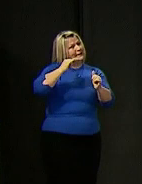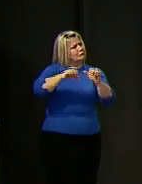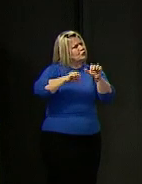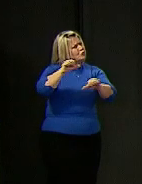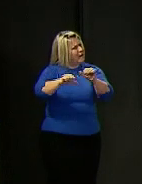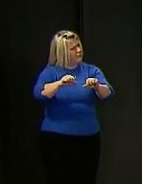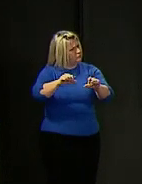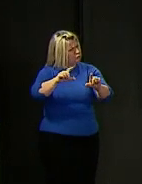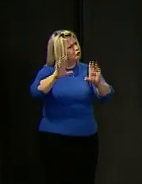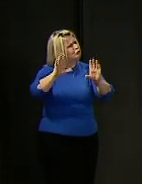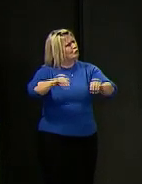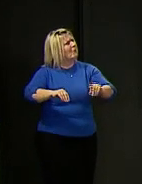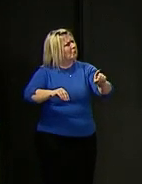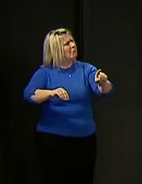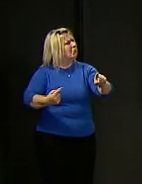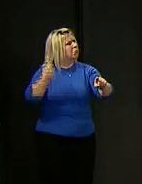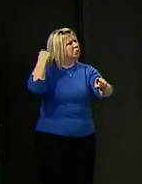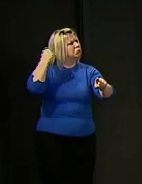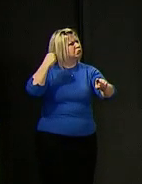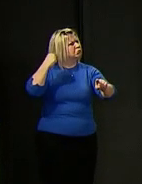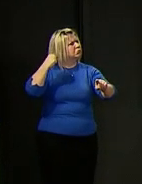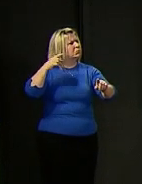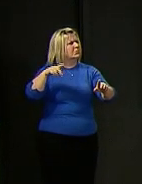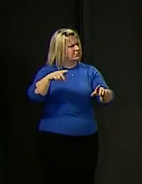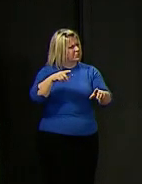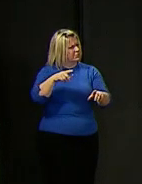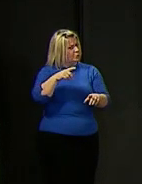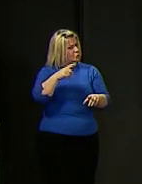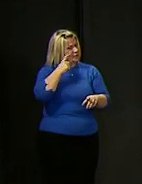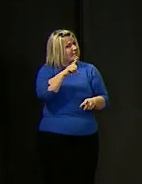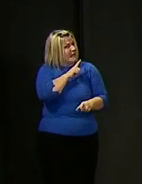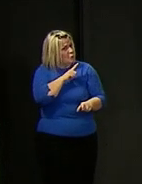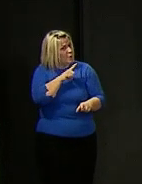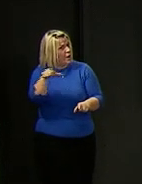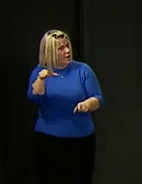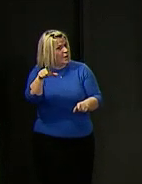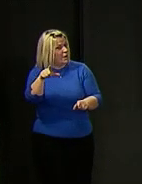GPS or their doctors regarding symptoms that they're showing off cancer and also